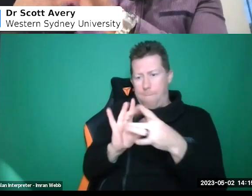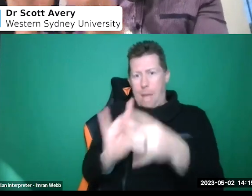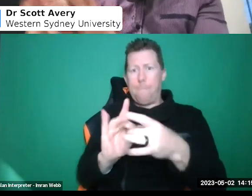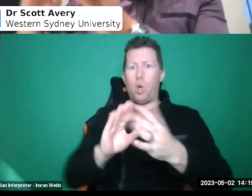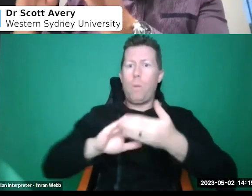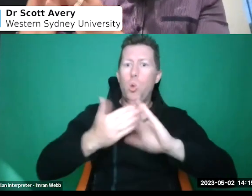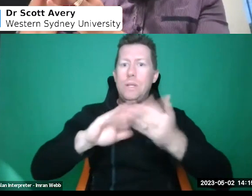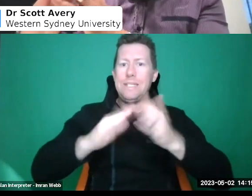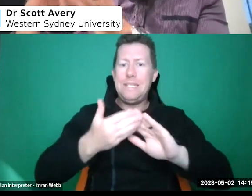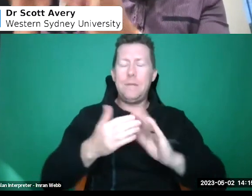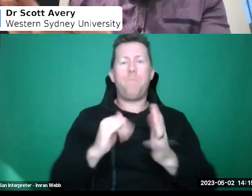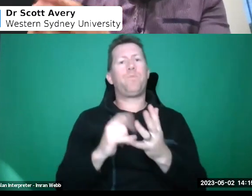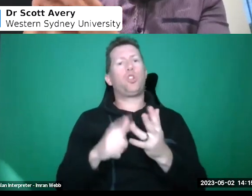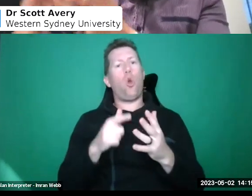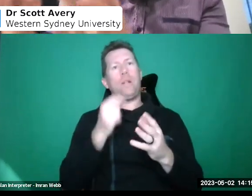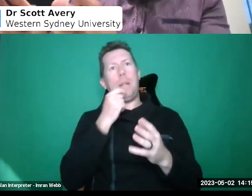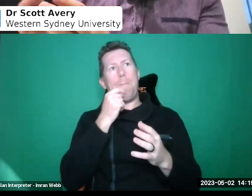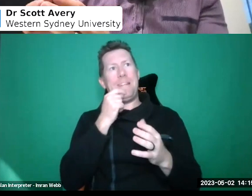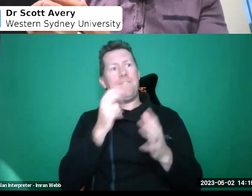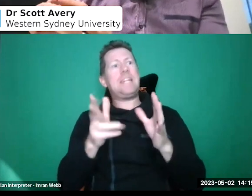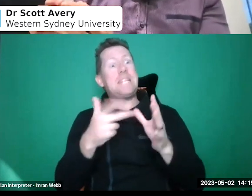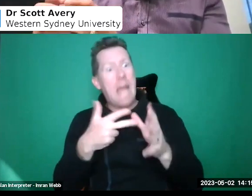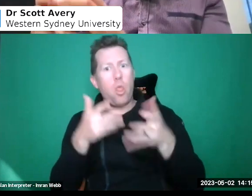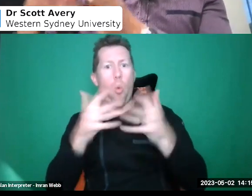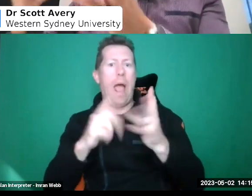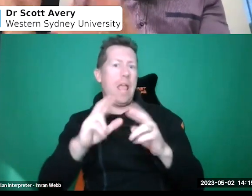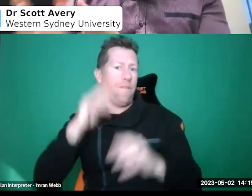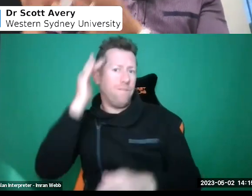So it's kind of like a way of thinking or a philosophy, but we need to start